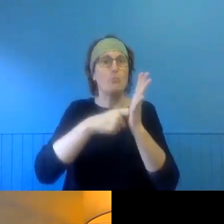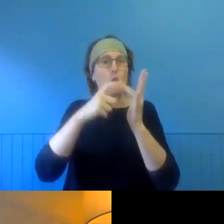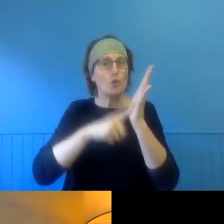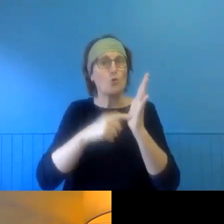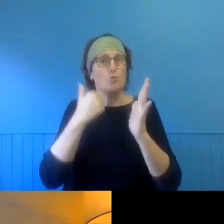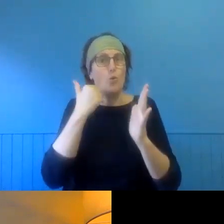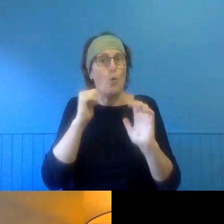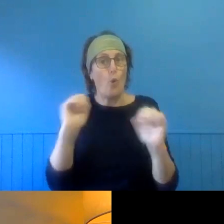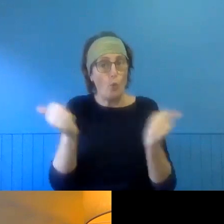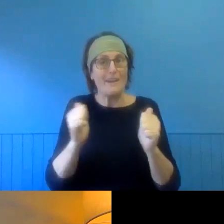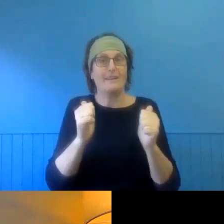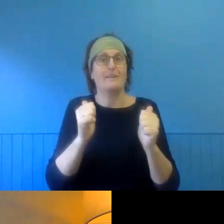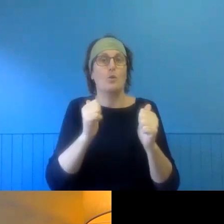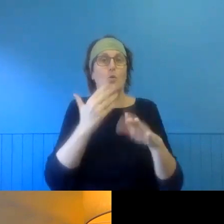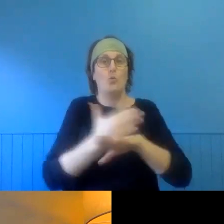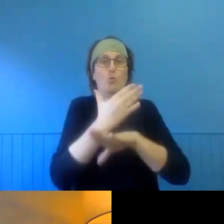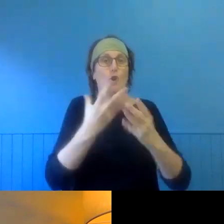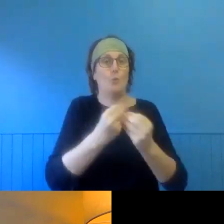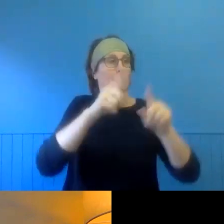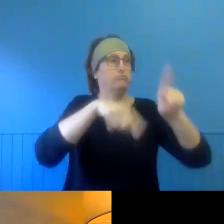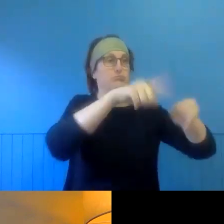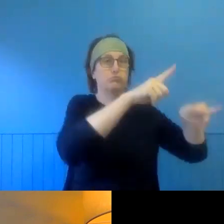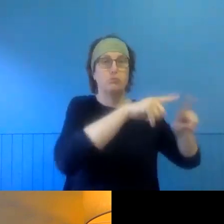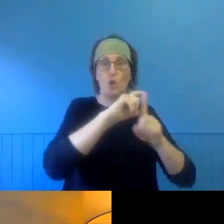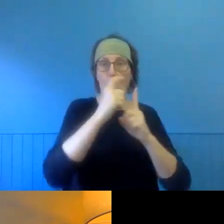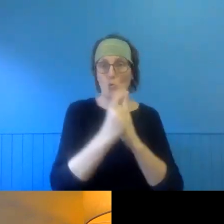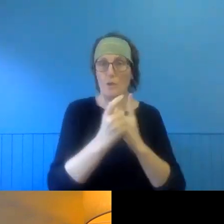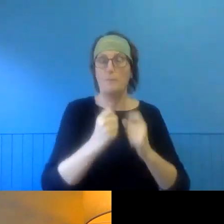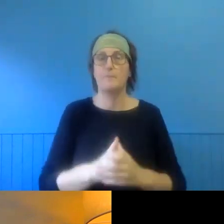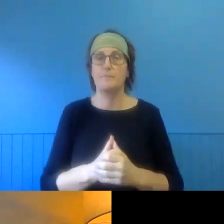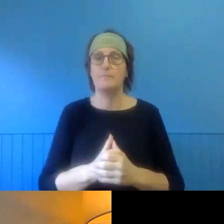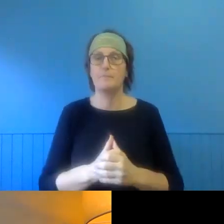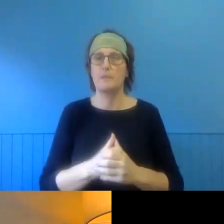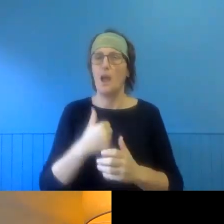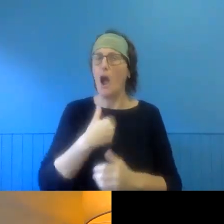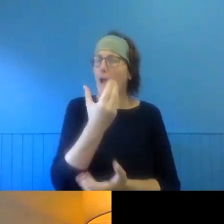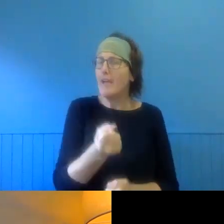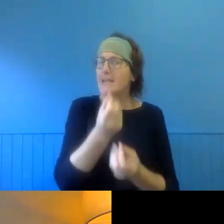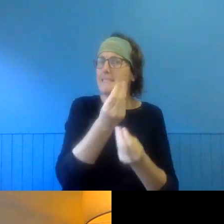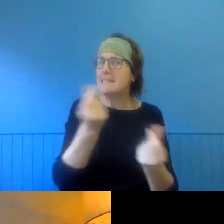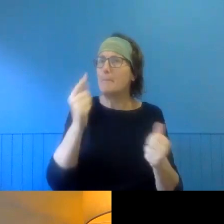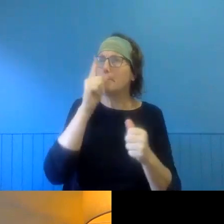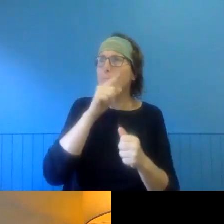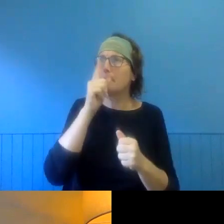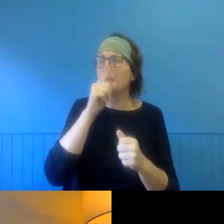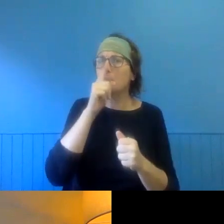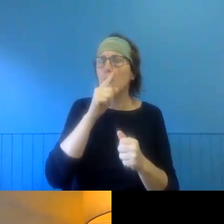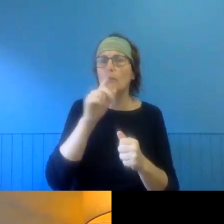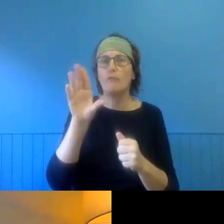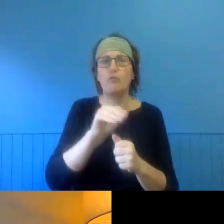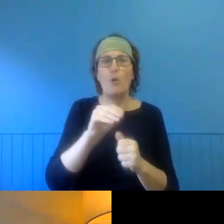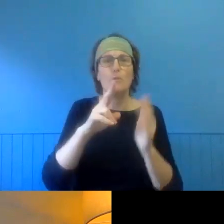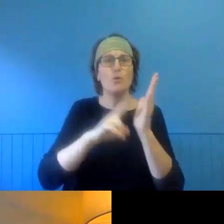with. I actually had someone from - I've had people from over in Norway